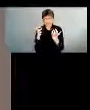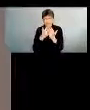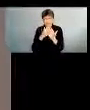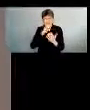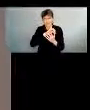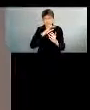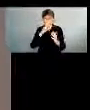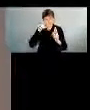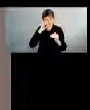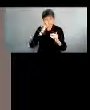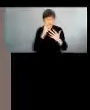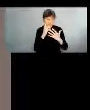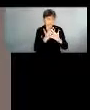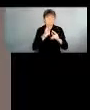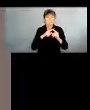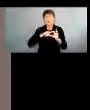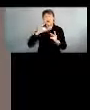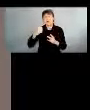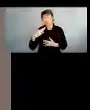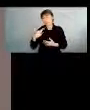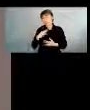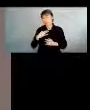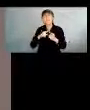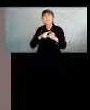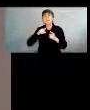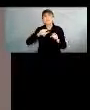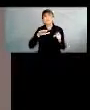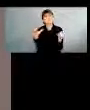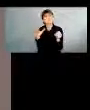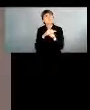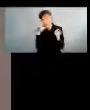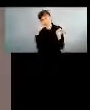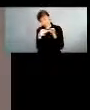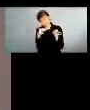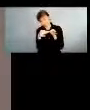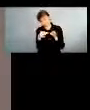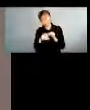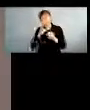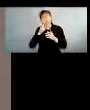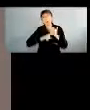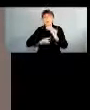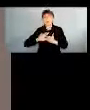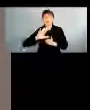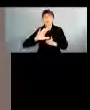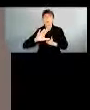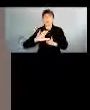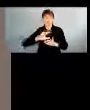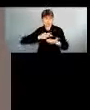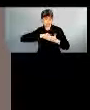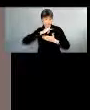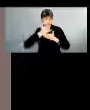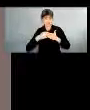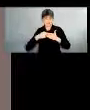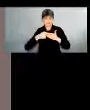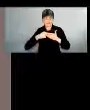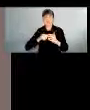that help to paint a fulsome picture of the potential community impact of your project.